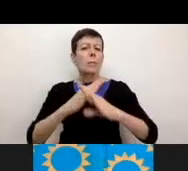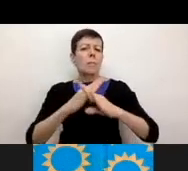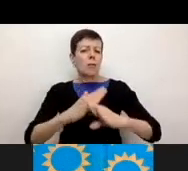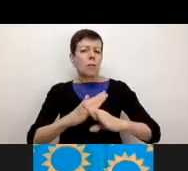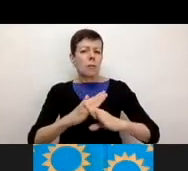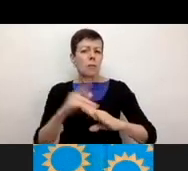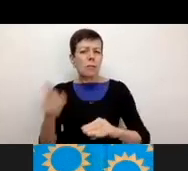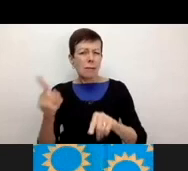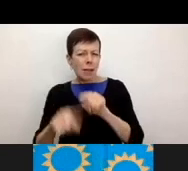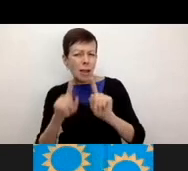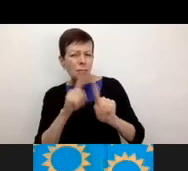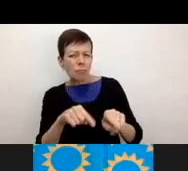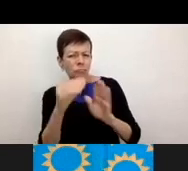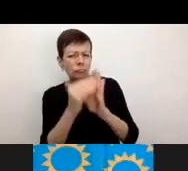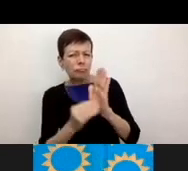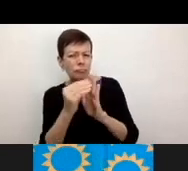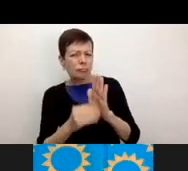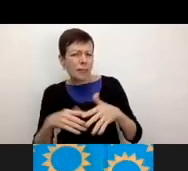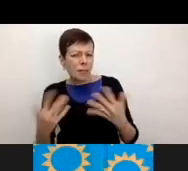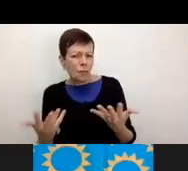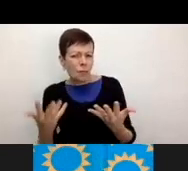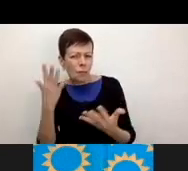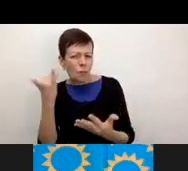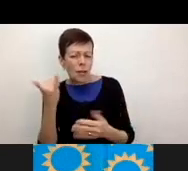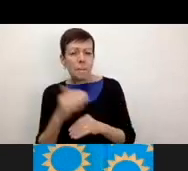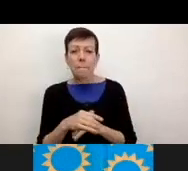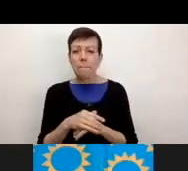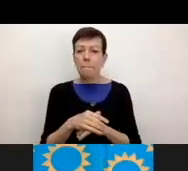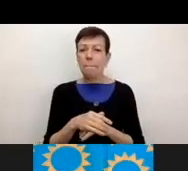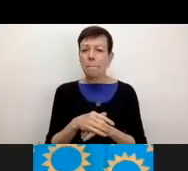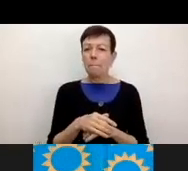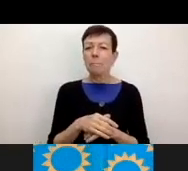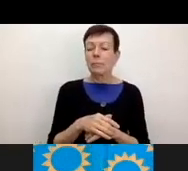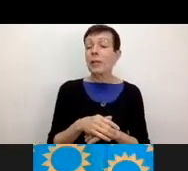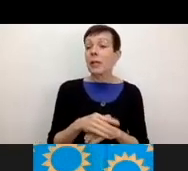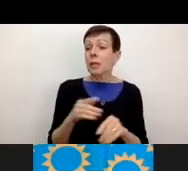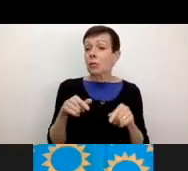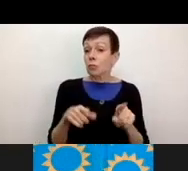So both through the operating grants application or update process, but then just in general,